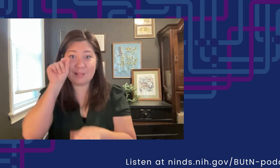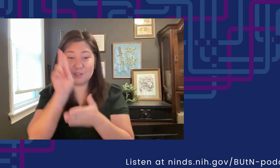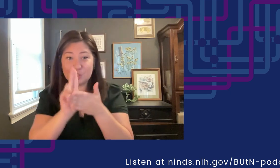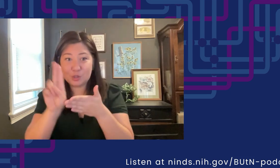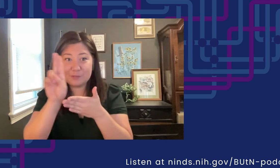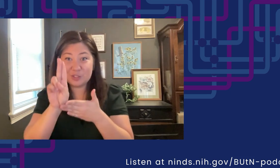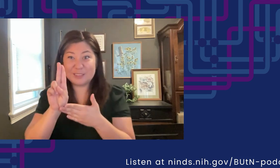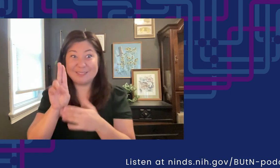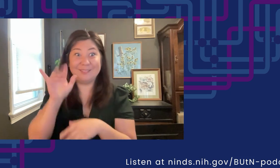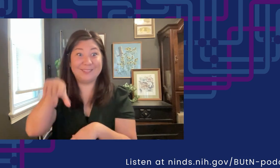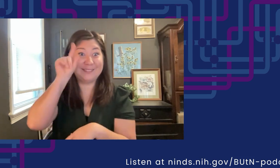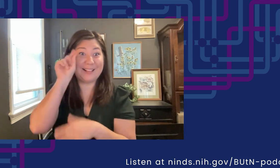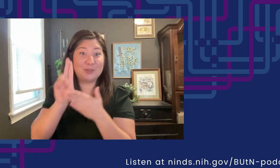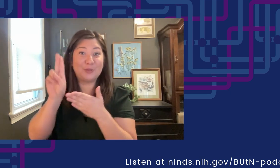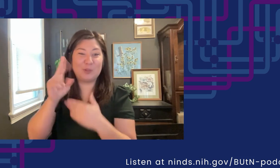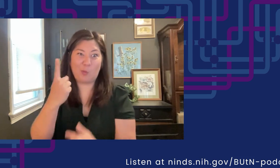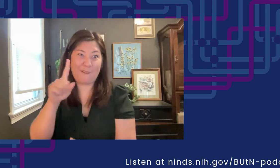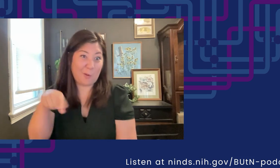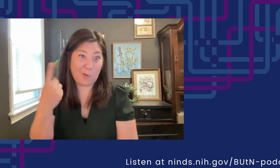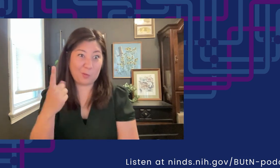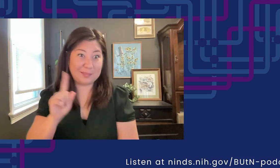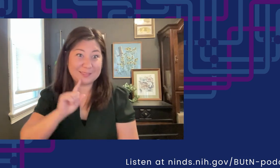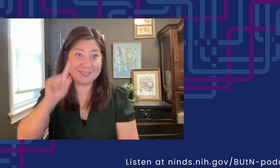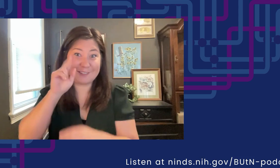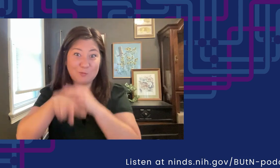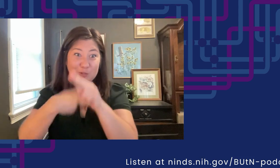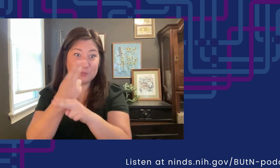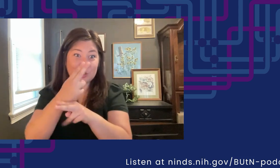Gallaudet University is the only university for the Deaf in the world.